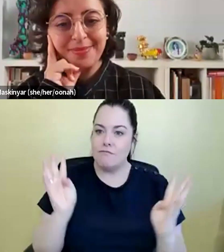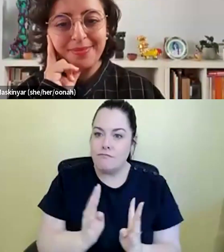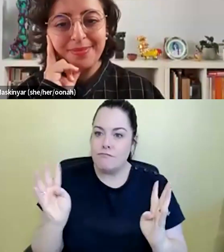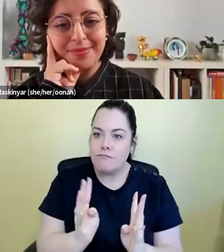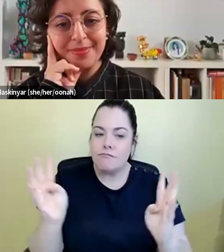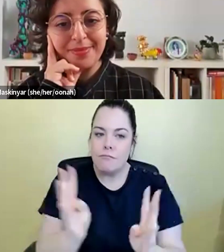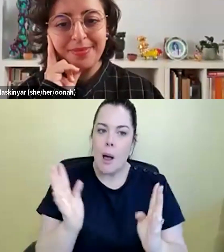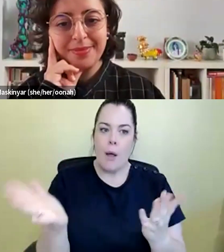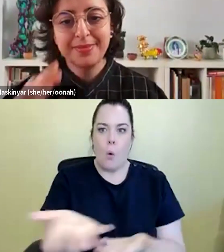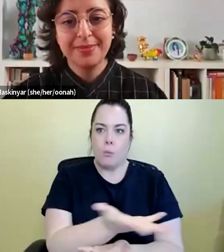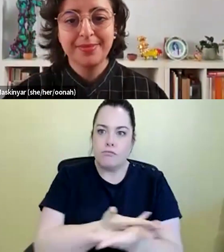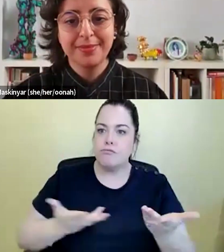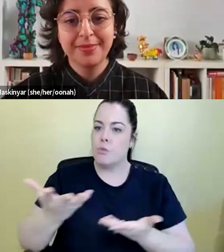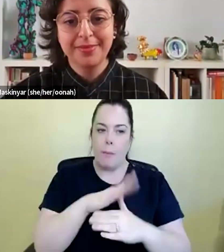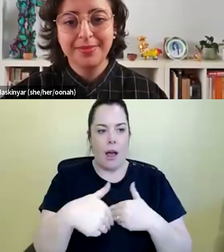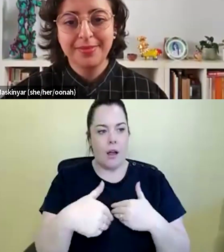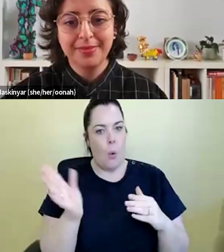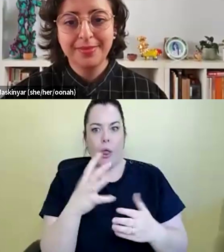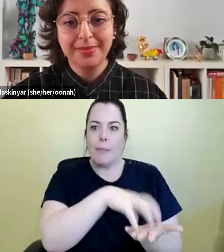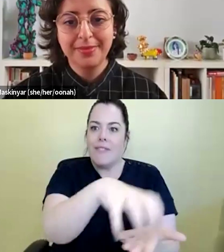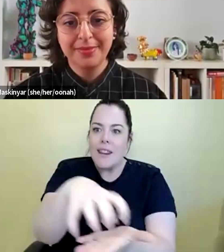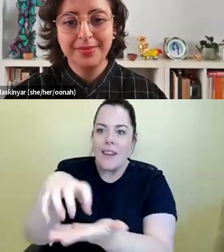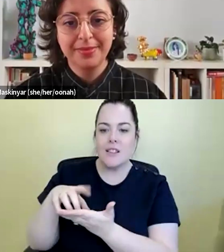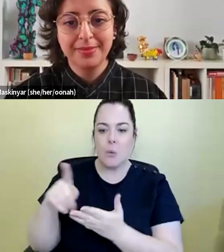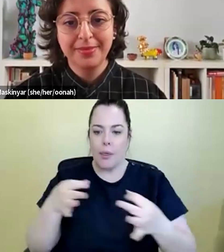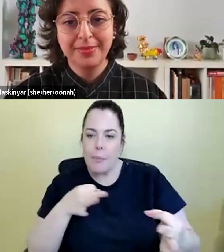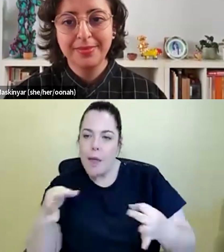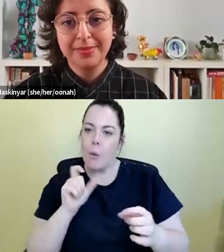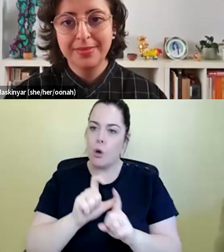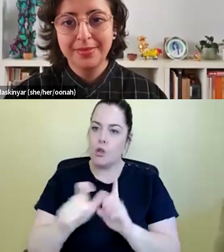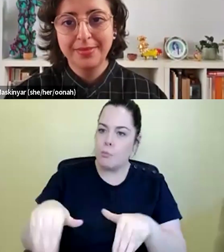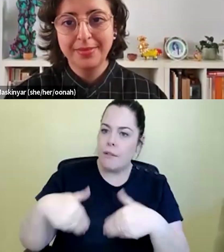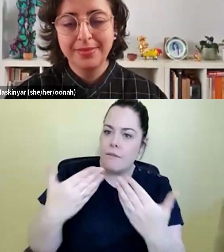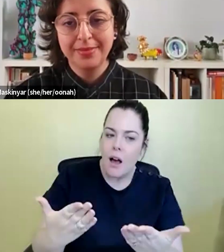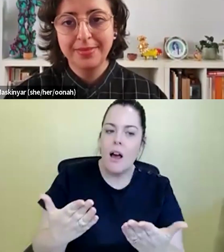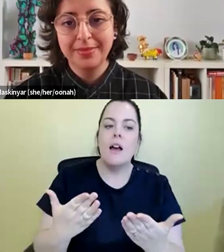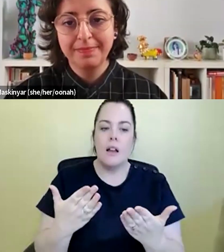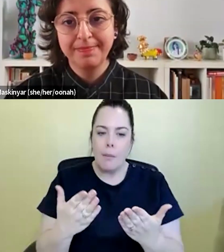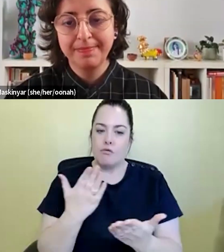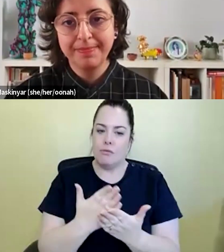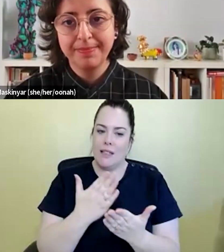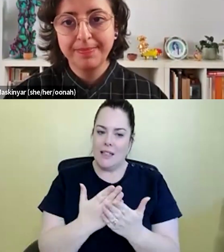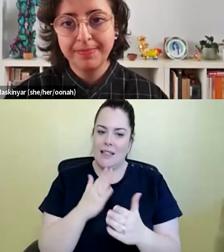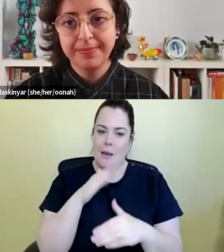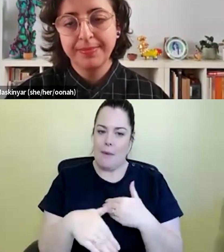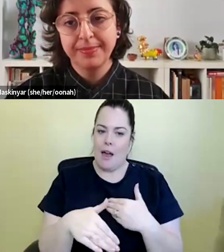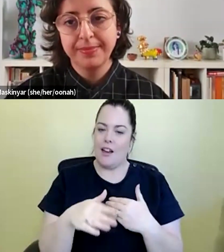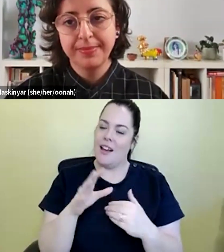up where we talk about what we're doing. But I think it is really around about why, and why now,